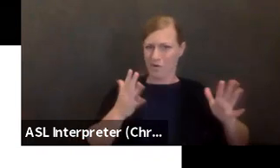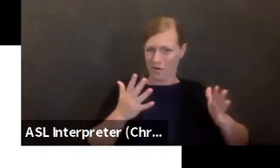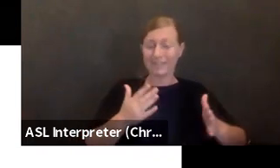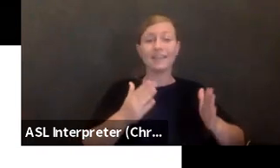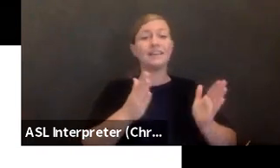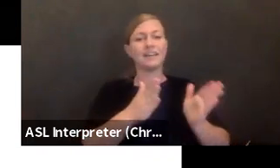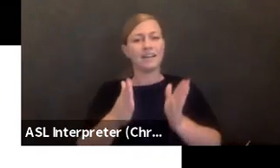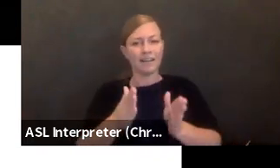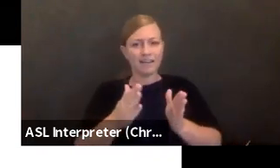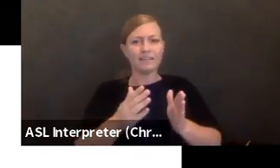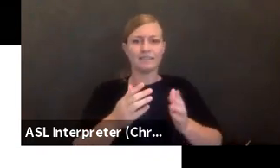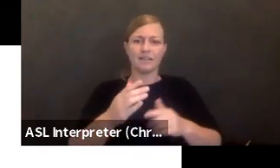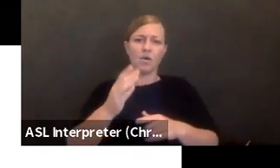and introductions which we are going through now;